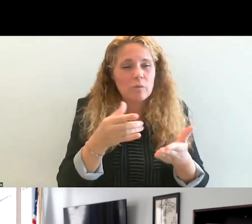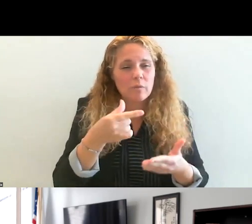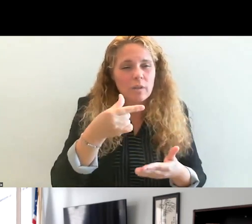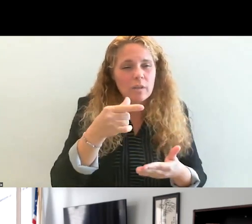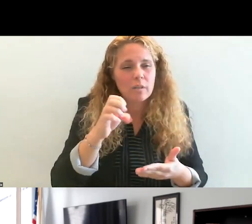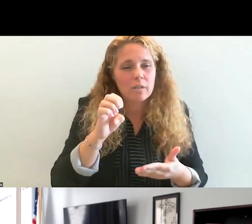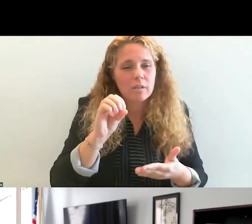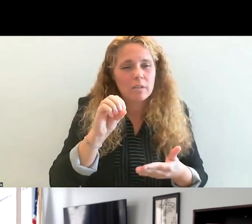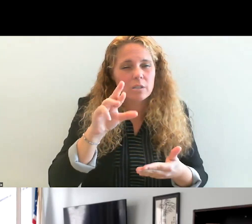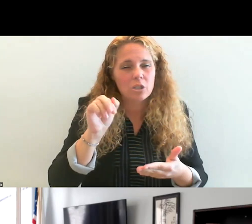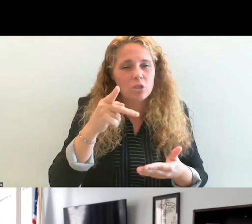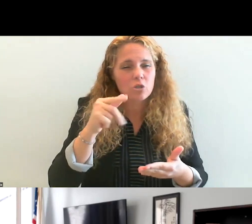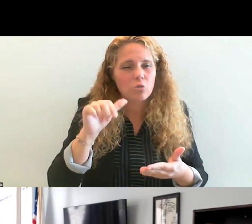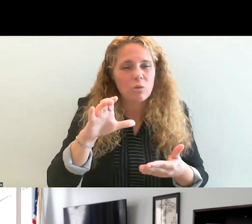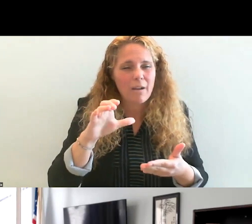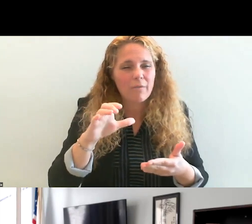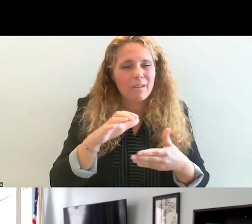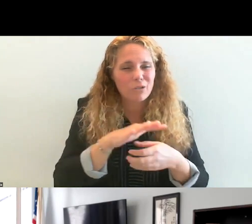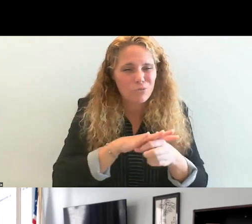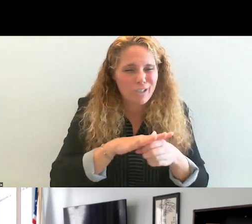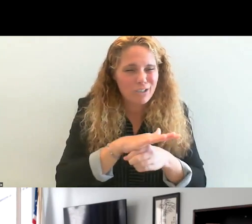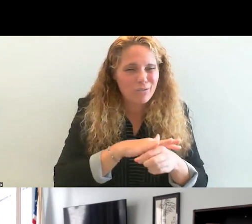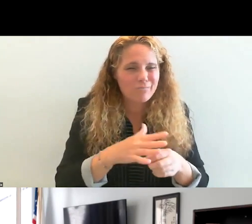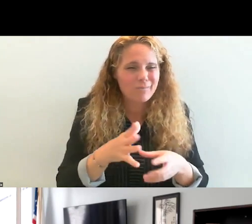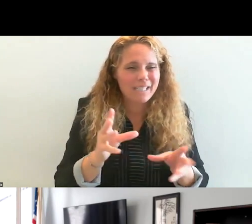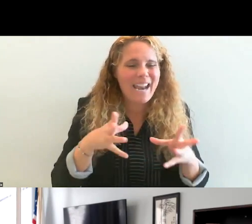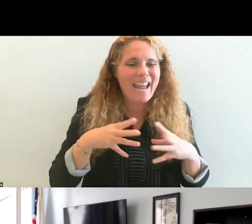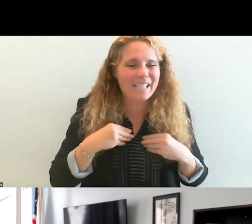SO THEY CAN TAKE REFERRALS ACROSS ALL OF THESE REGIONS.